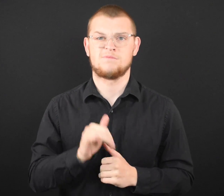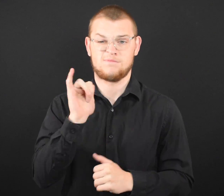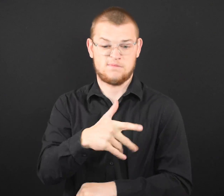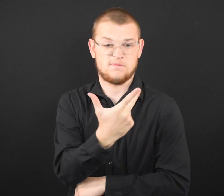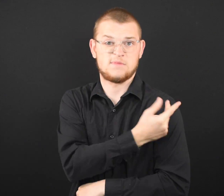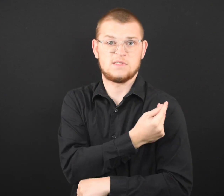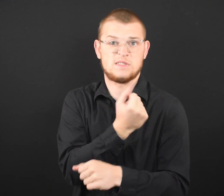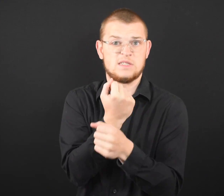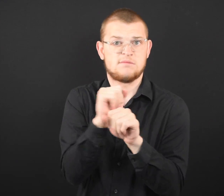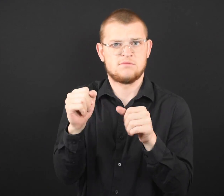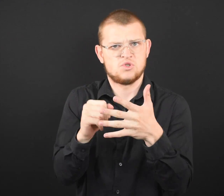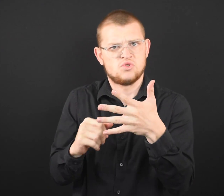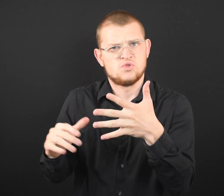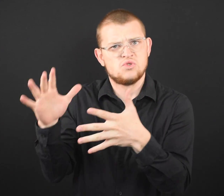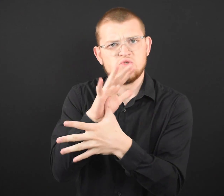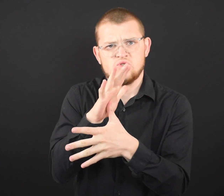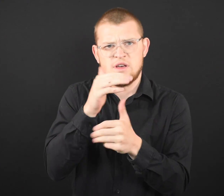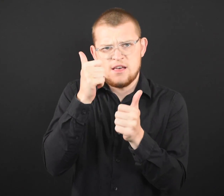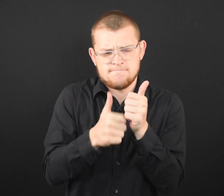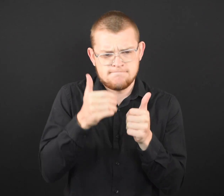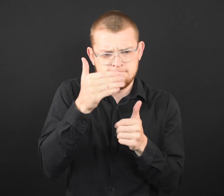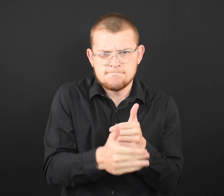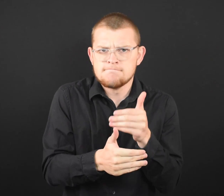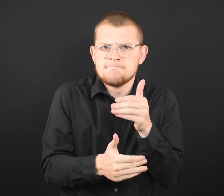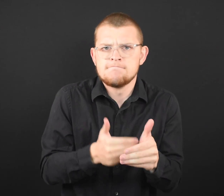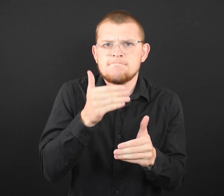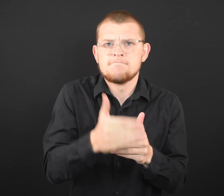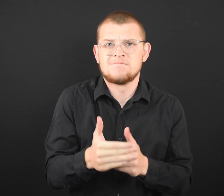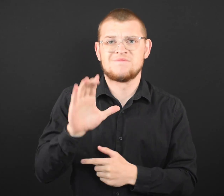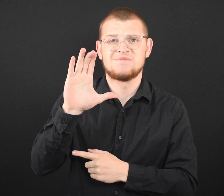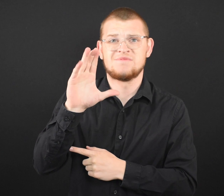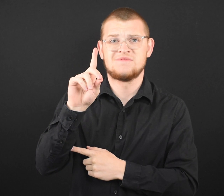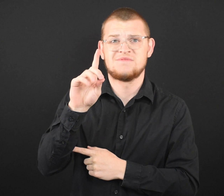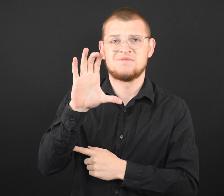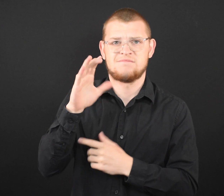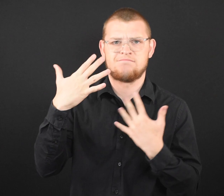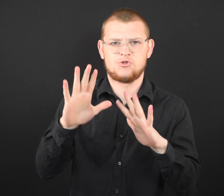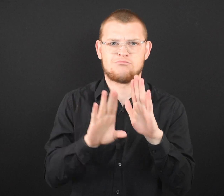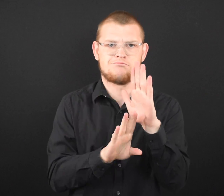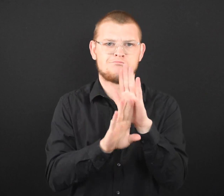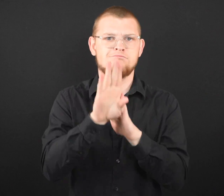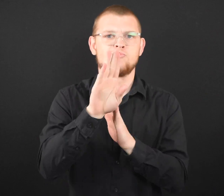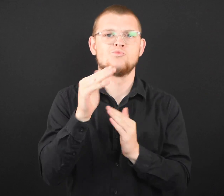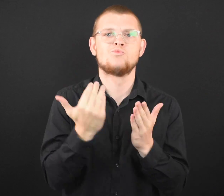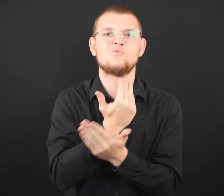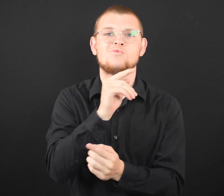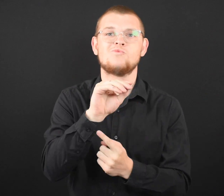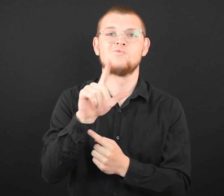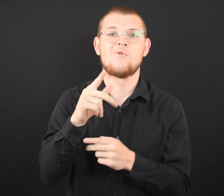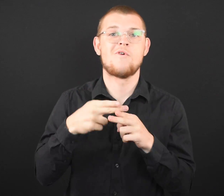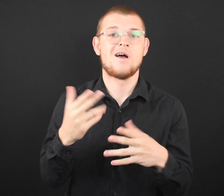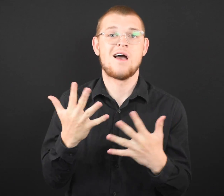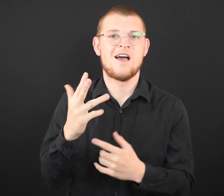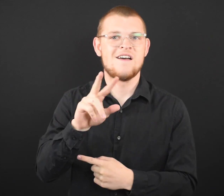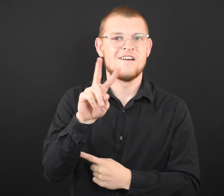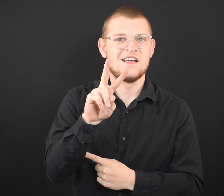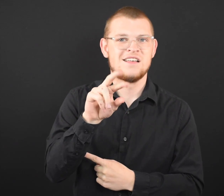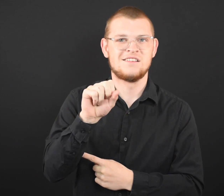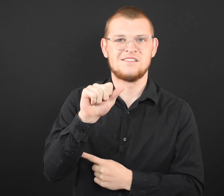Vaccine safety is a top priority at every step of the process. CDC has developed a new tool, v-safe.